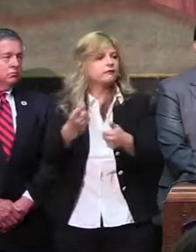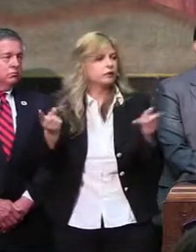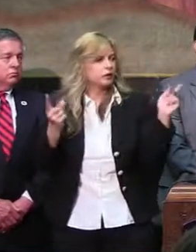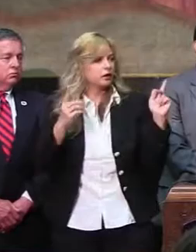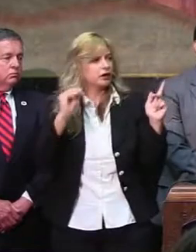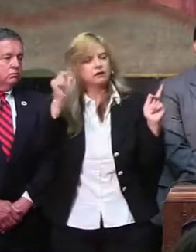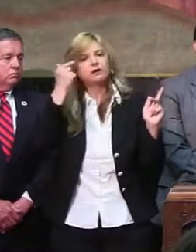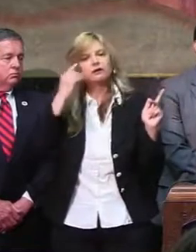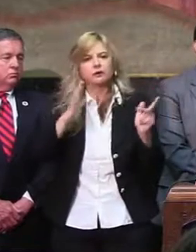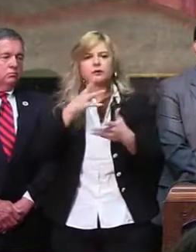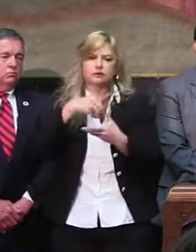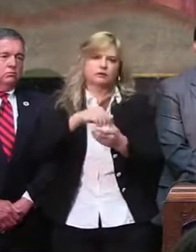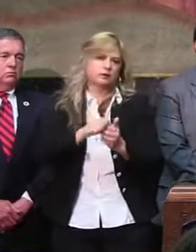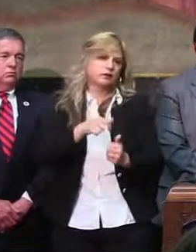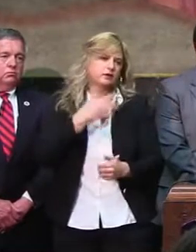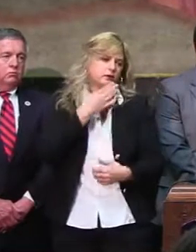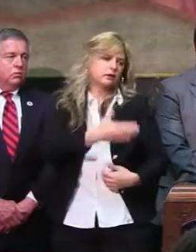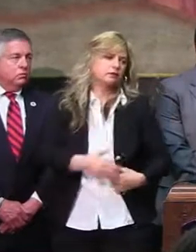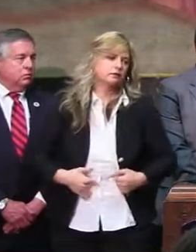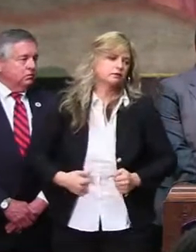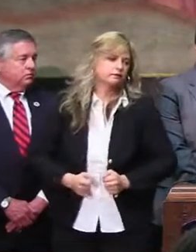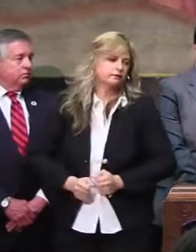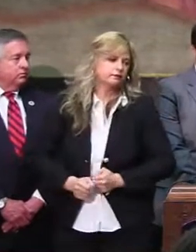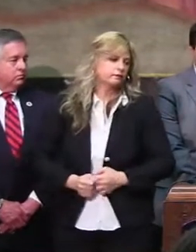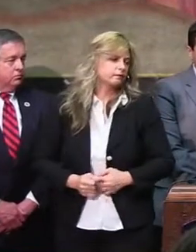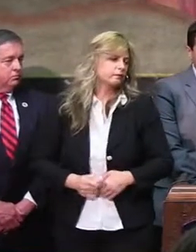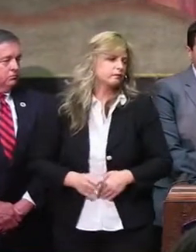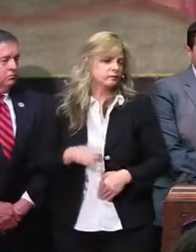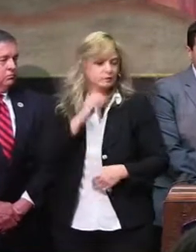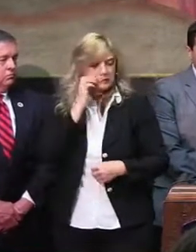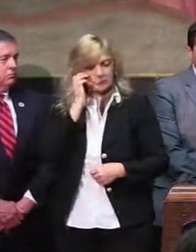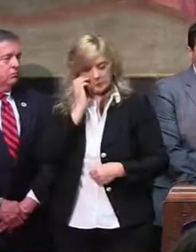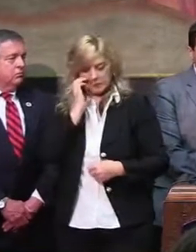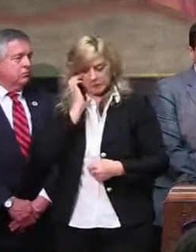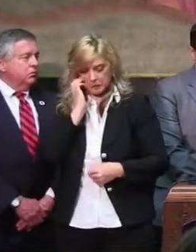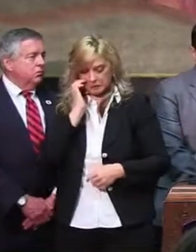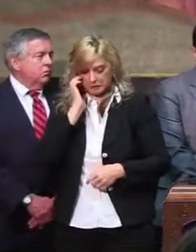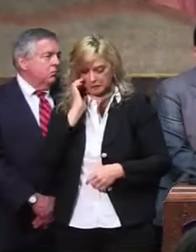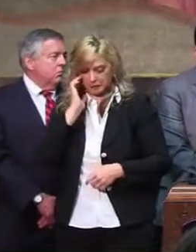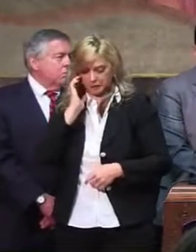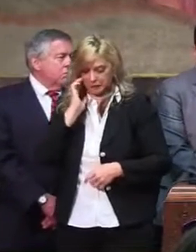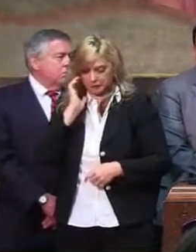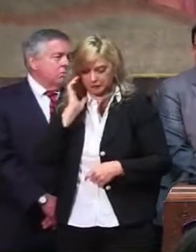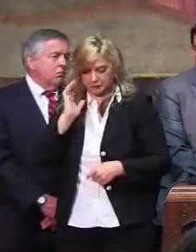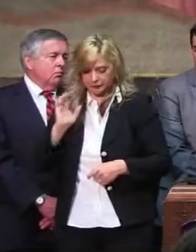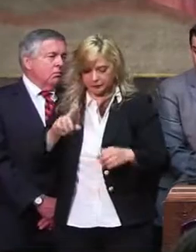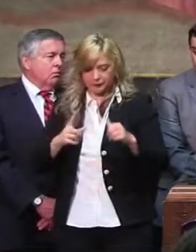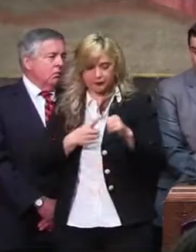part of this. First of all, I want to thank the